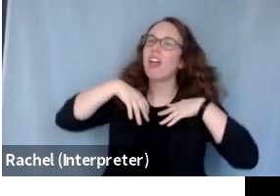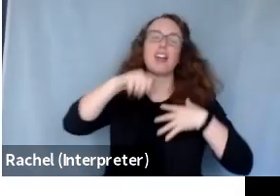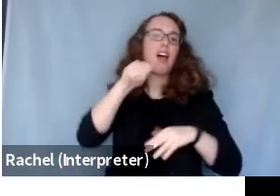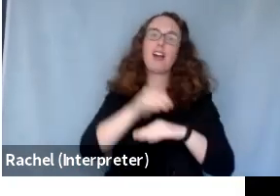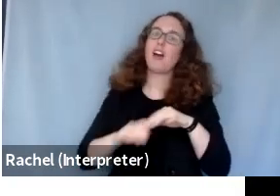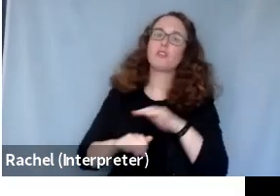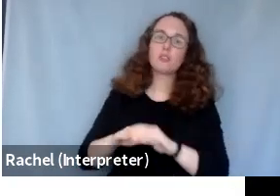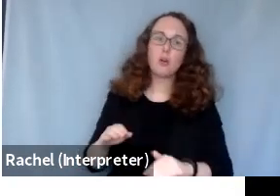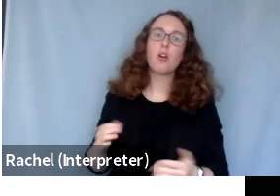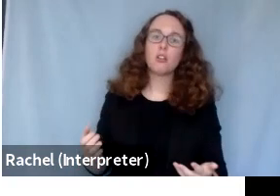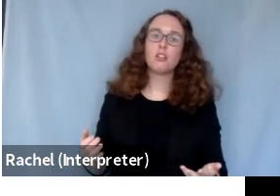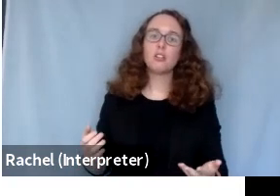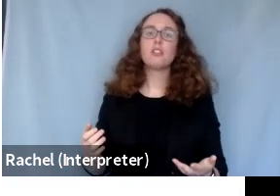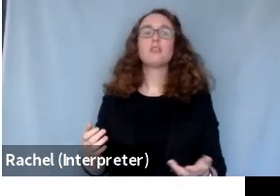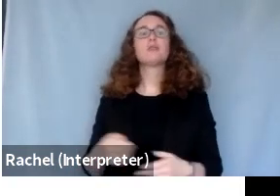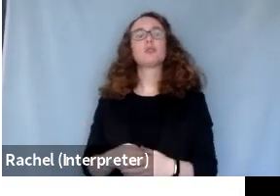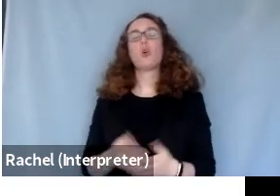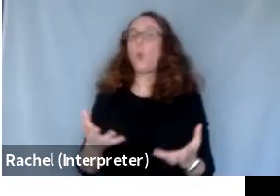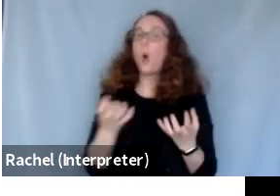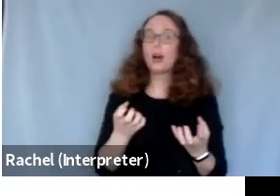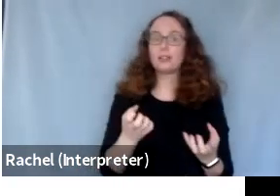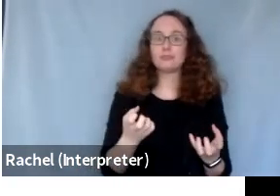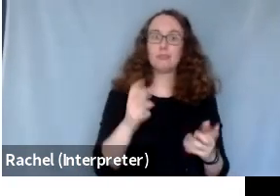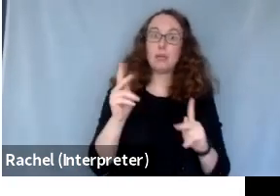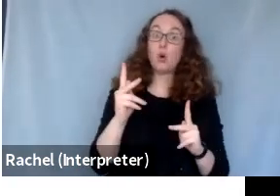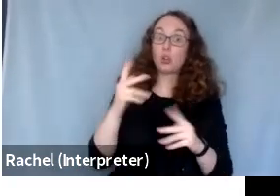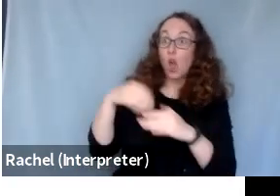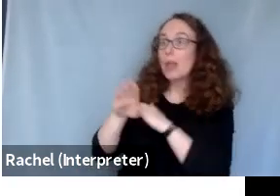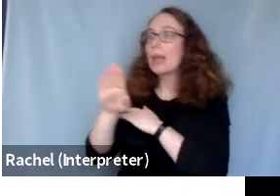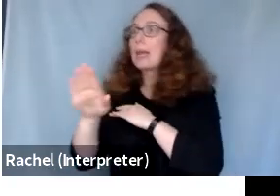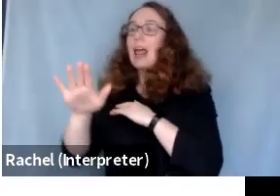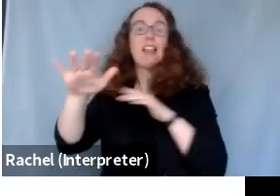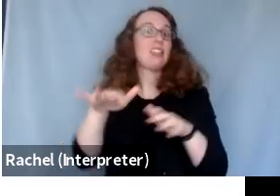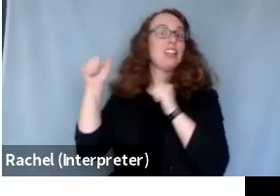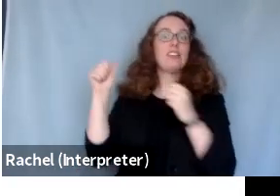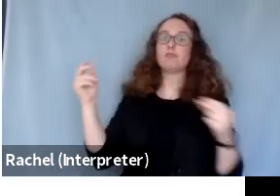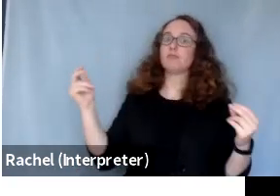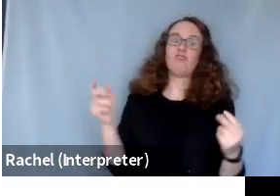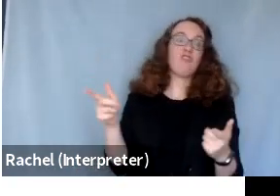processed and through as quick as possible. But if you could if you can show up with your course information,